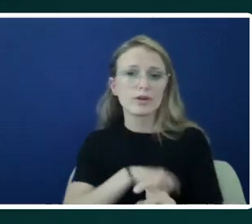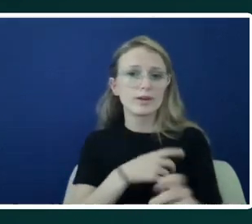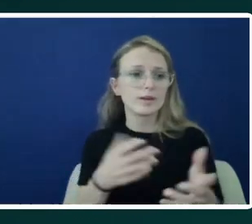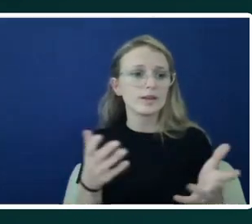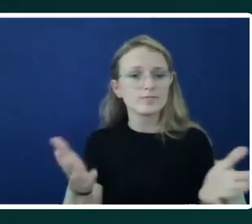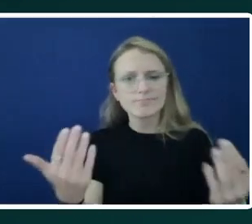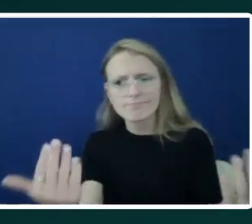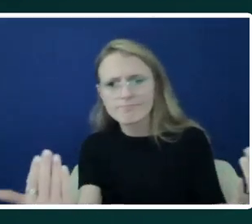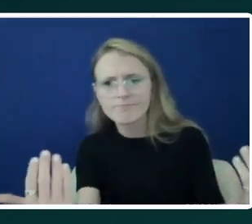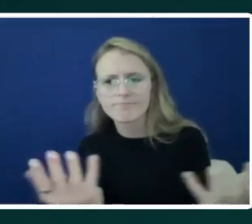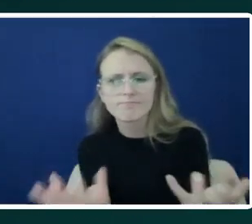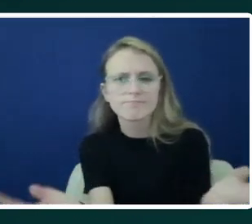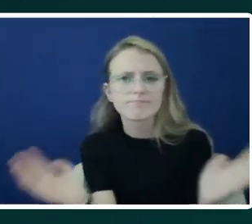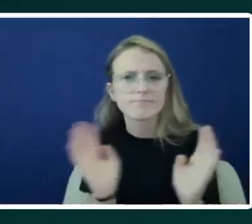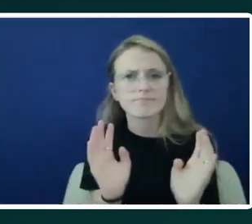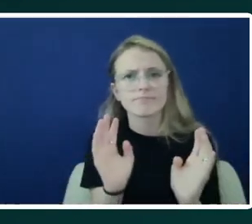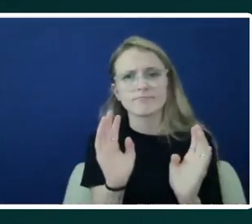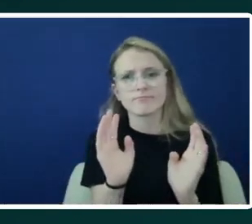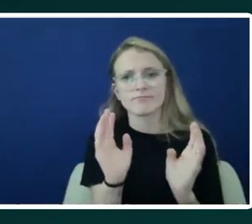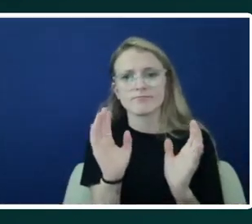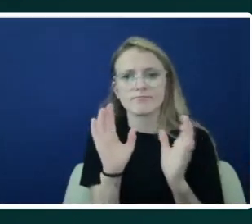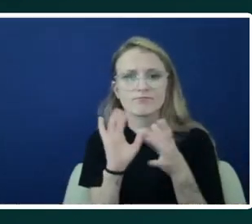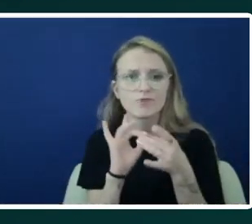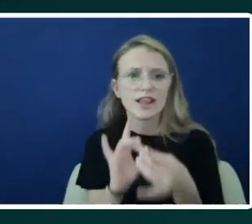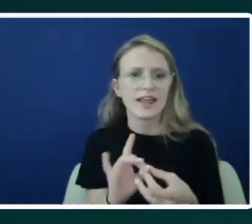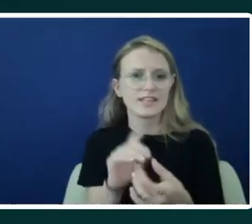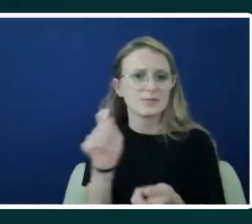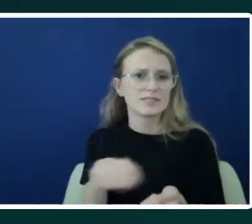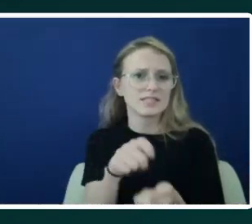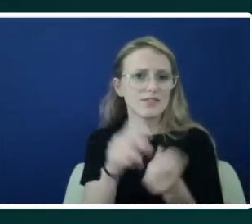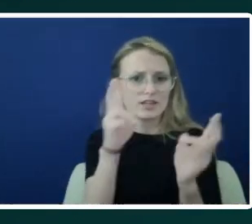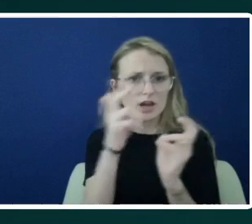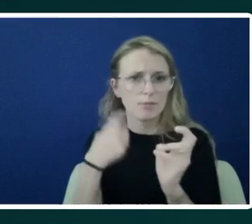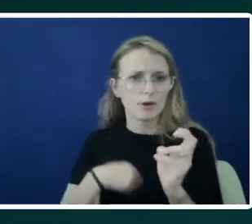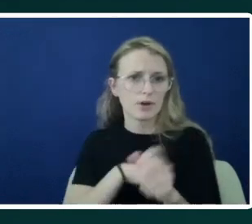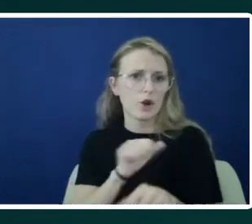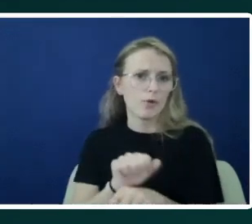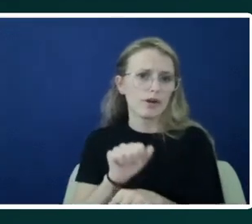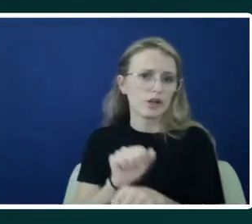a particular facet of the topic that we're working on for a forthcoming exhibition,